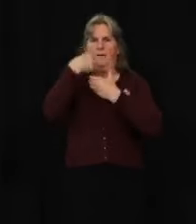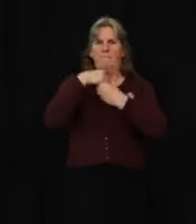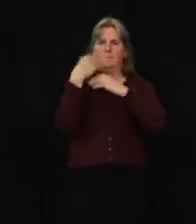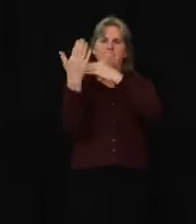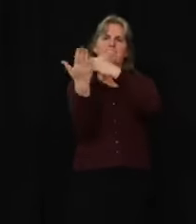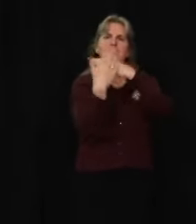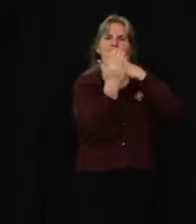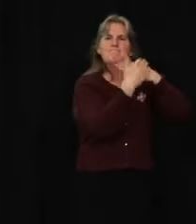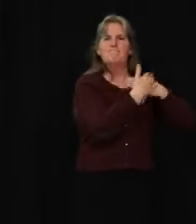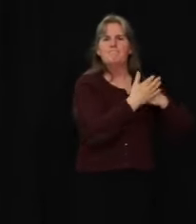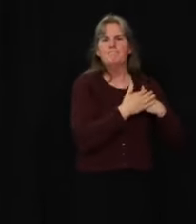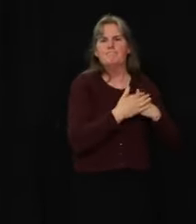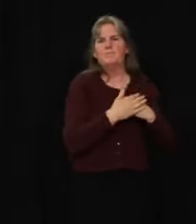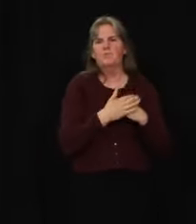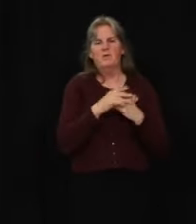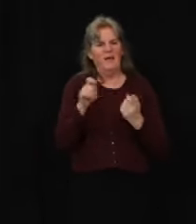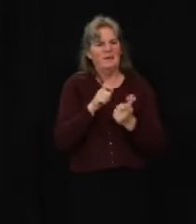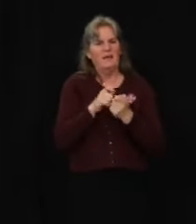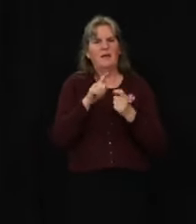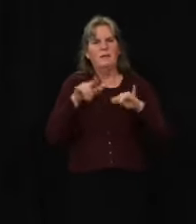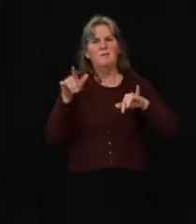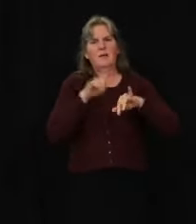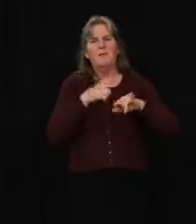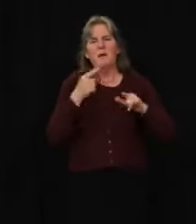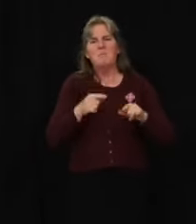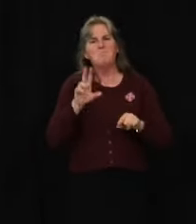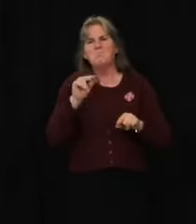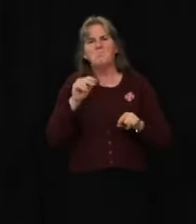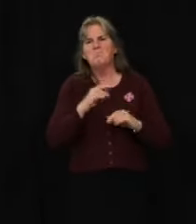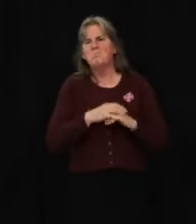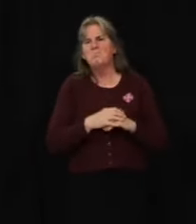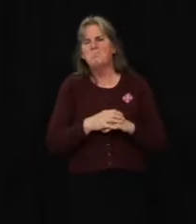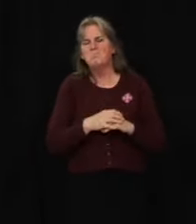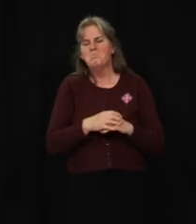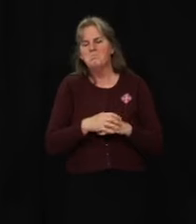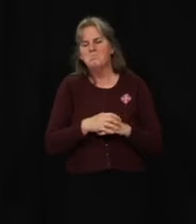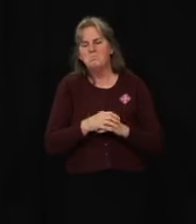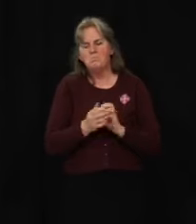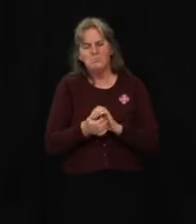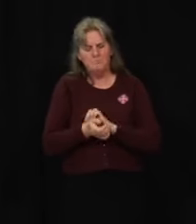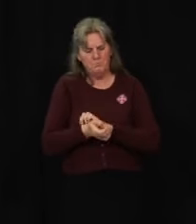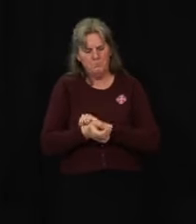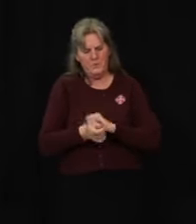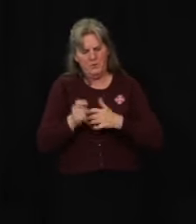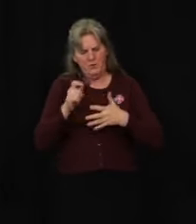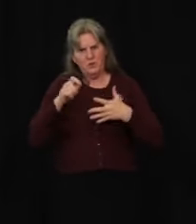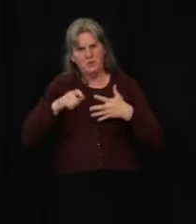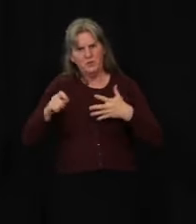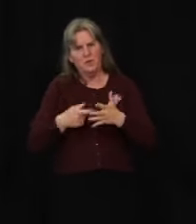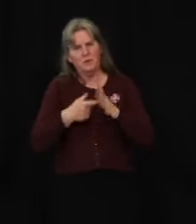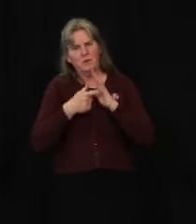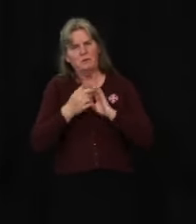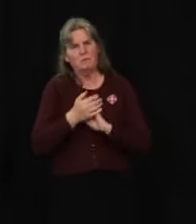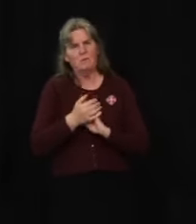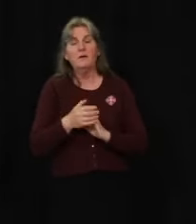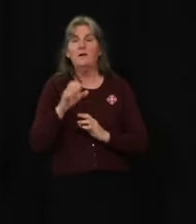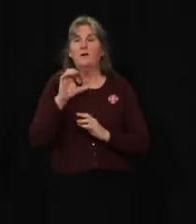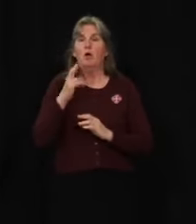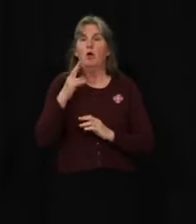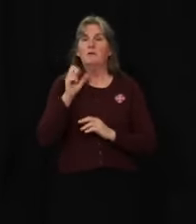So I expect those to be finalized very soon, as early as next week. But also, when it comes to those